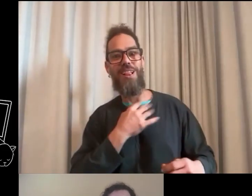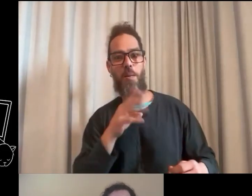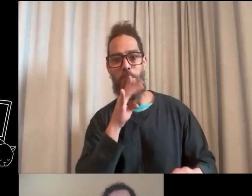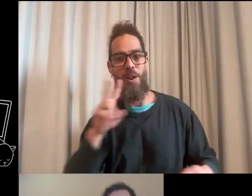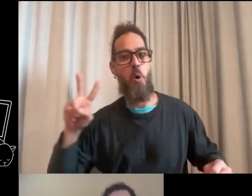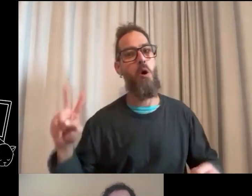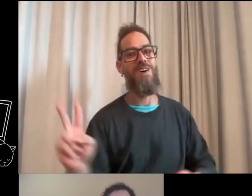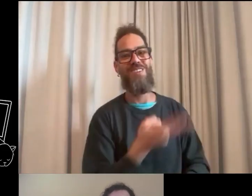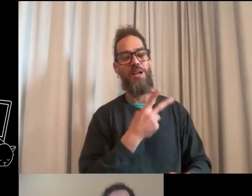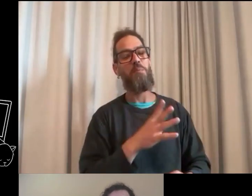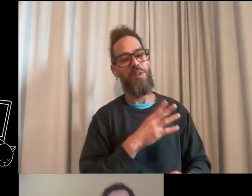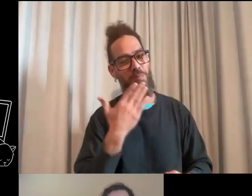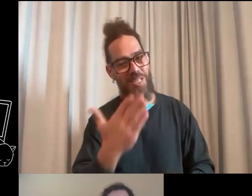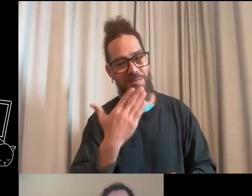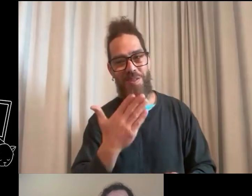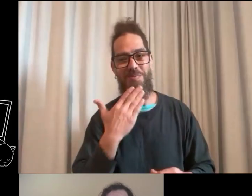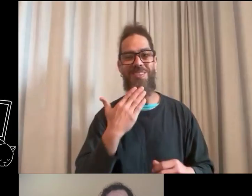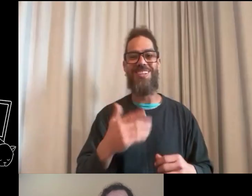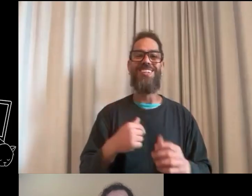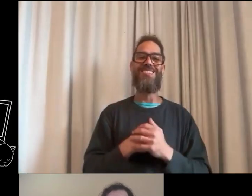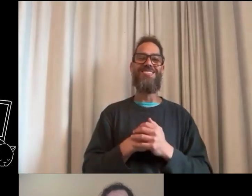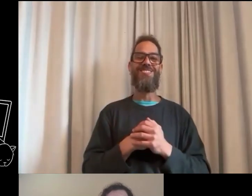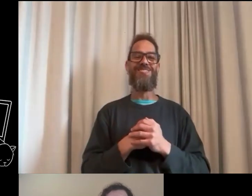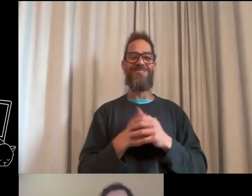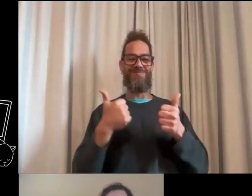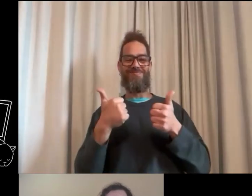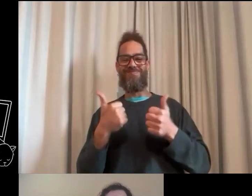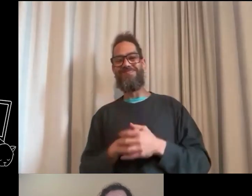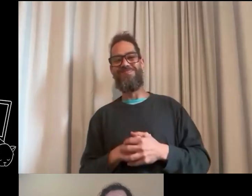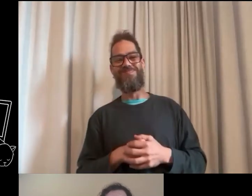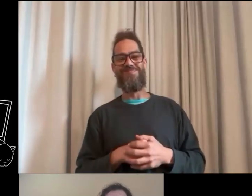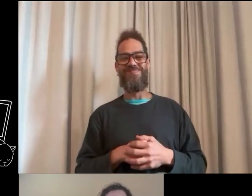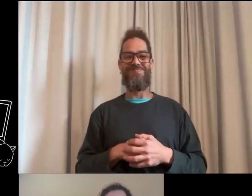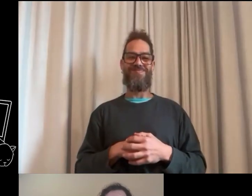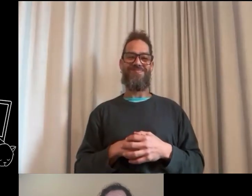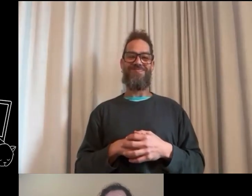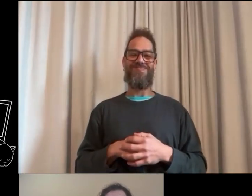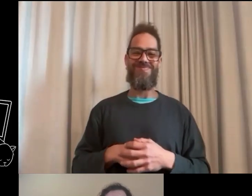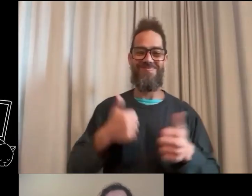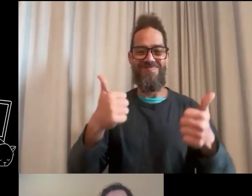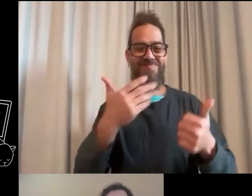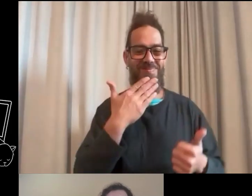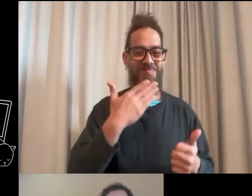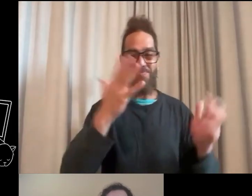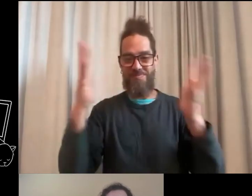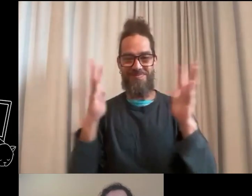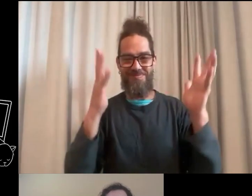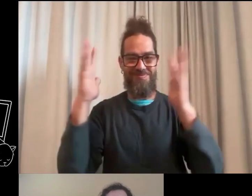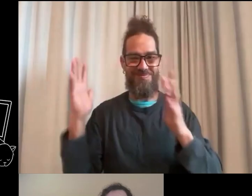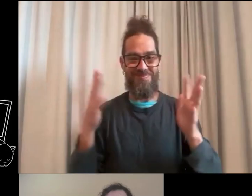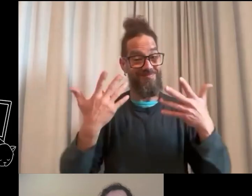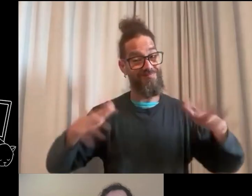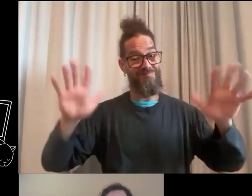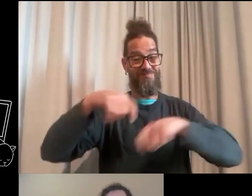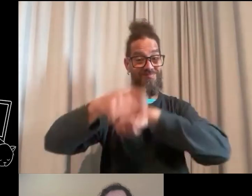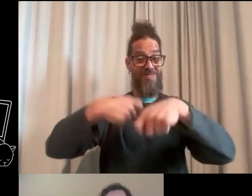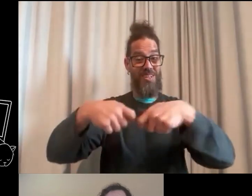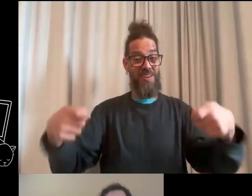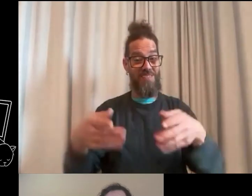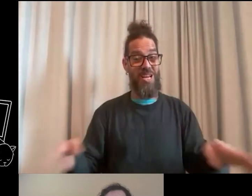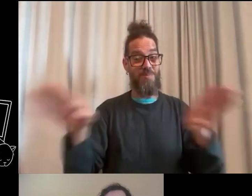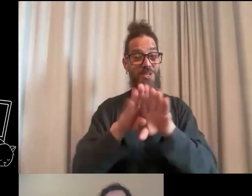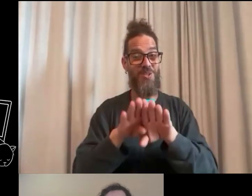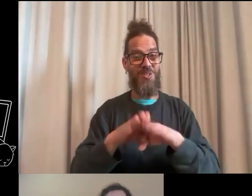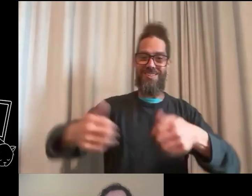with my speed of speech, as well as my quite weak sign language.